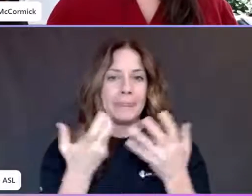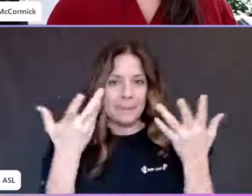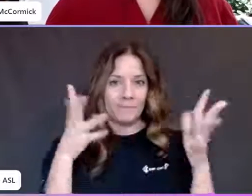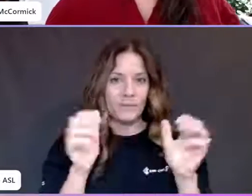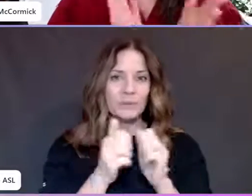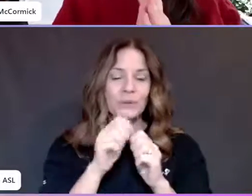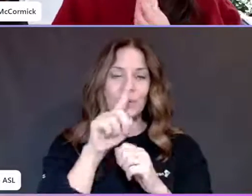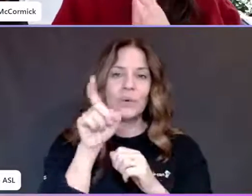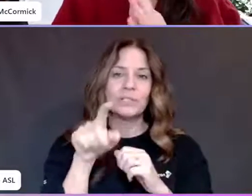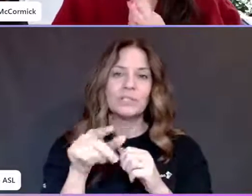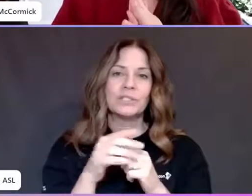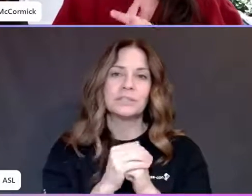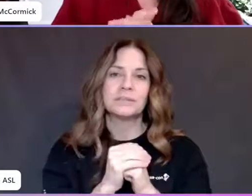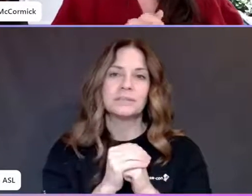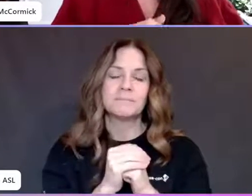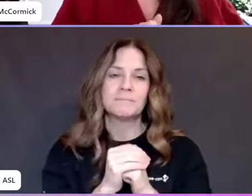of once a year.